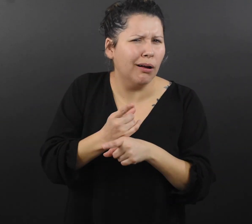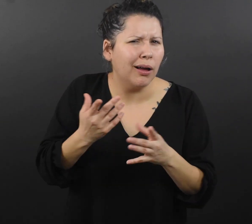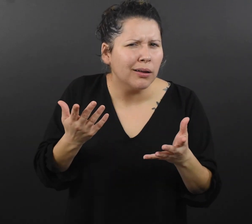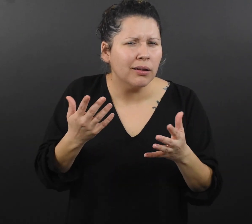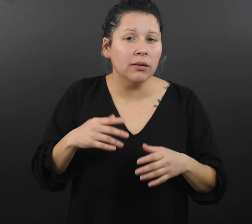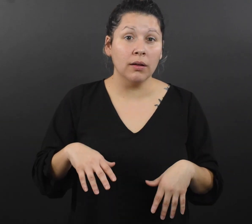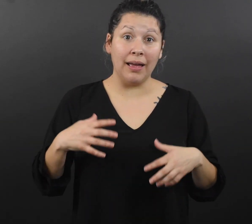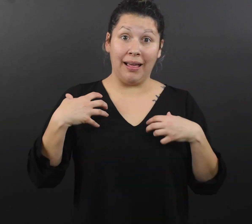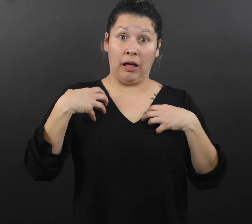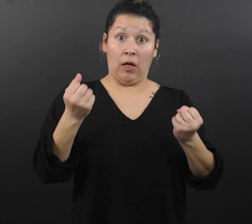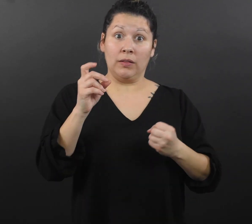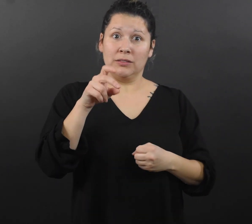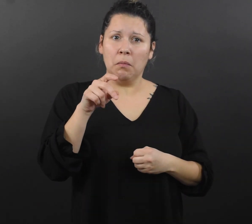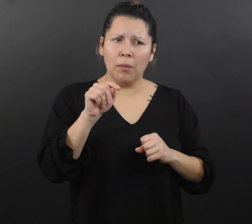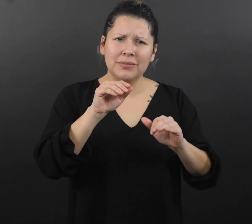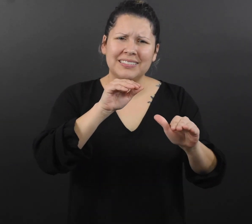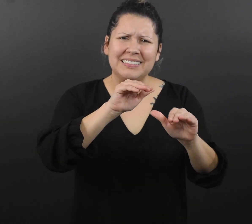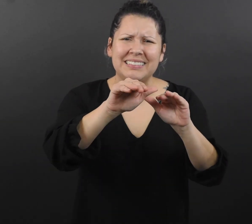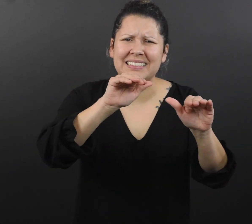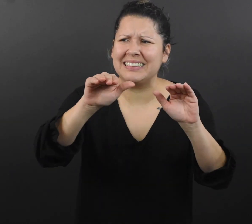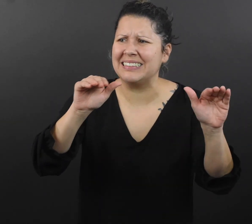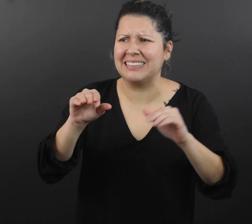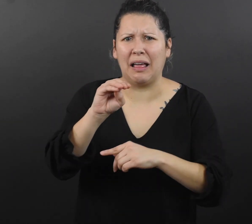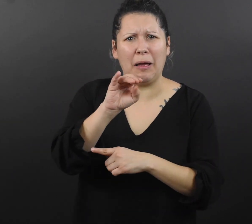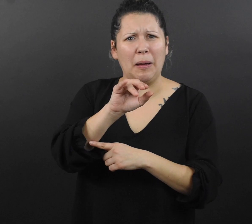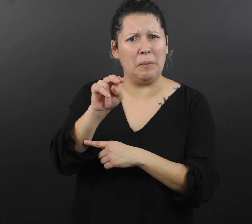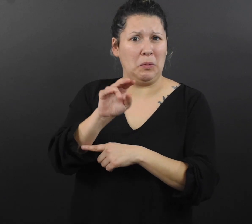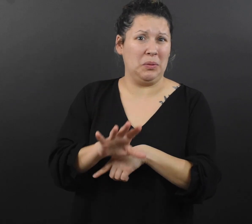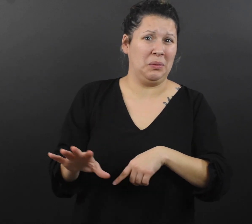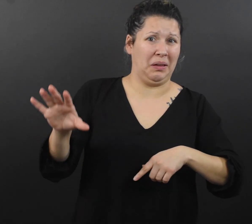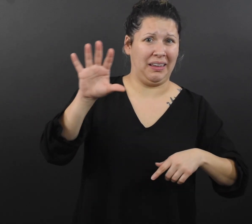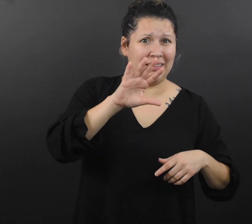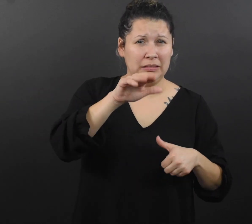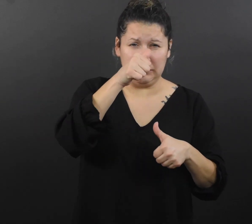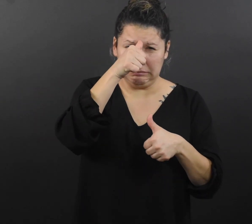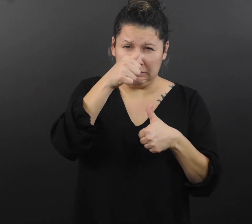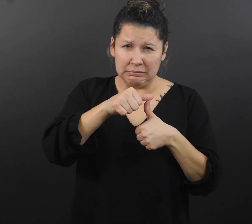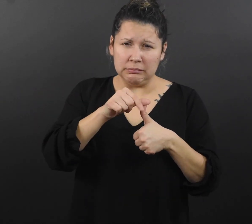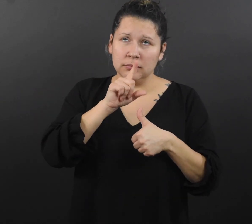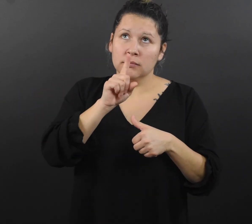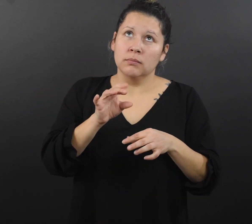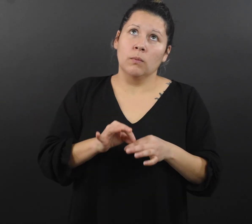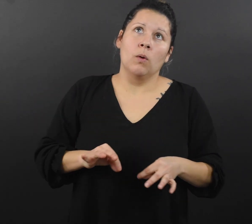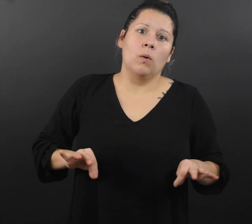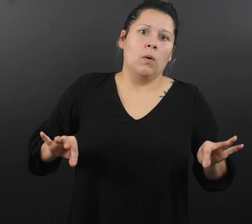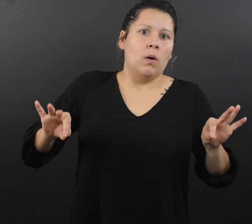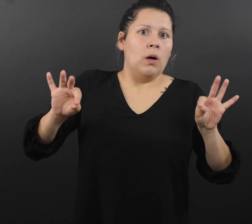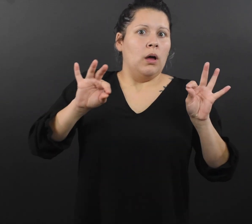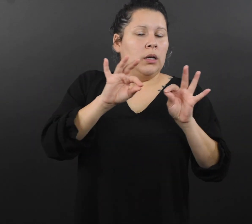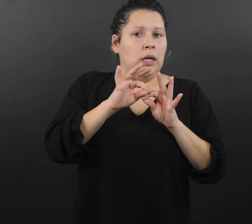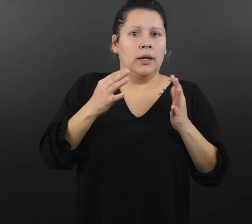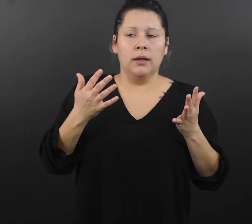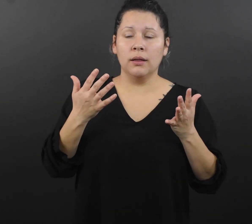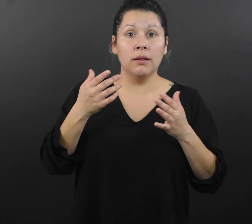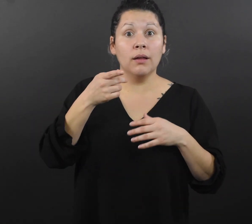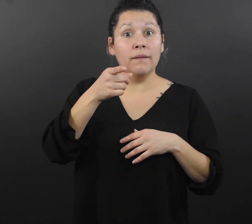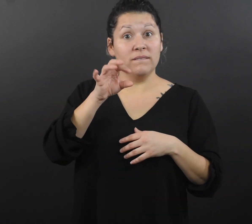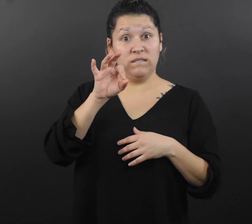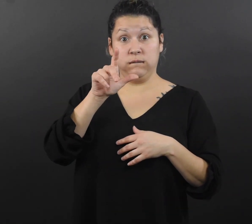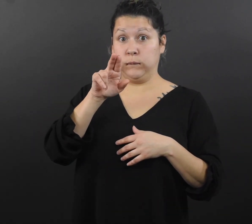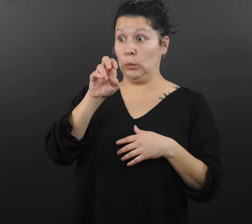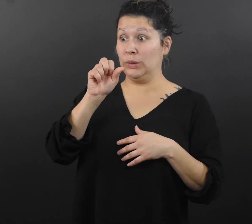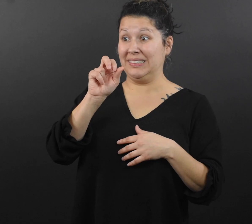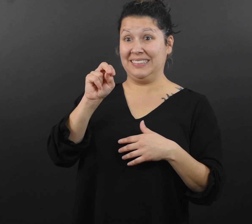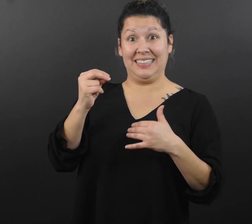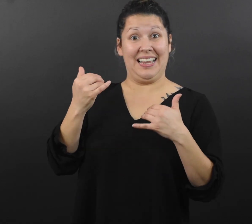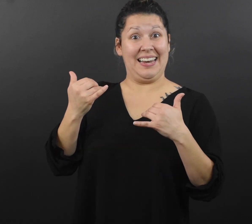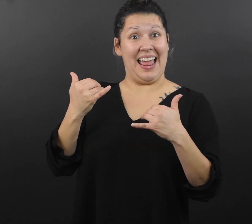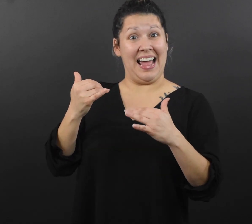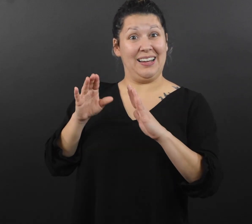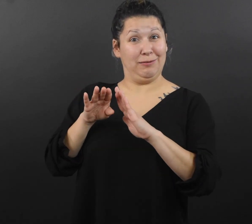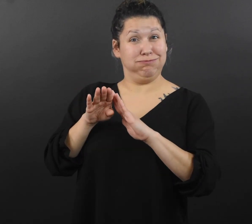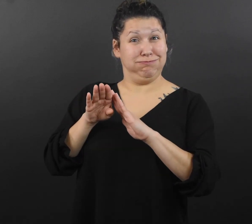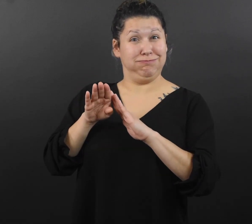crucial step when the flu season is ramping up during a COVID surge.